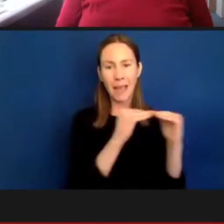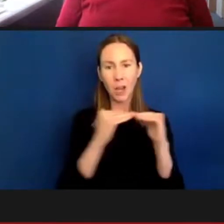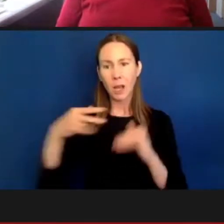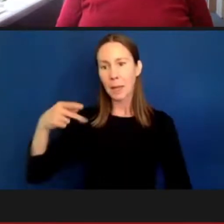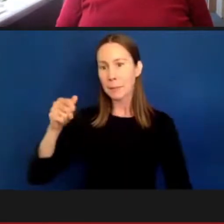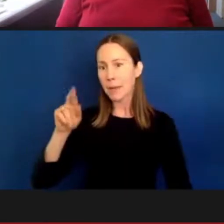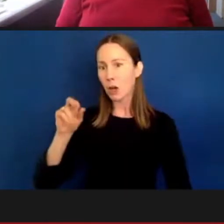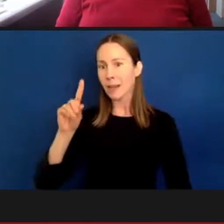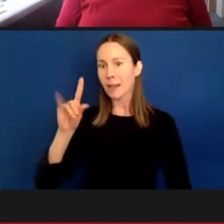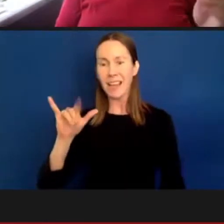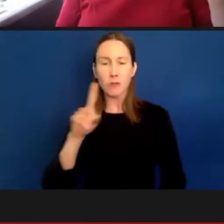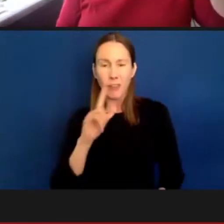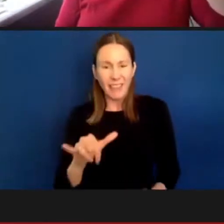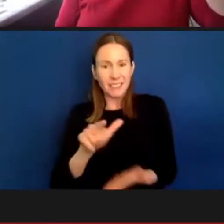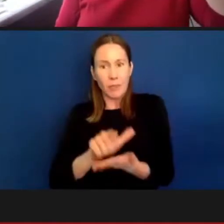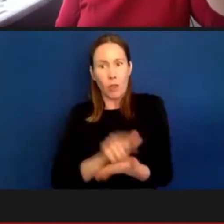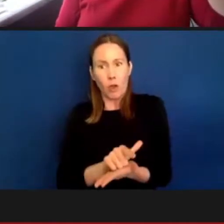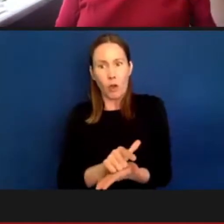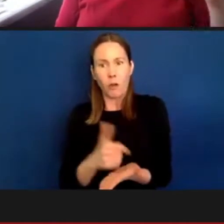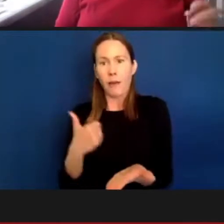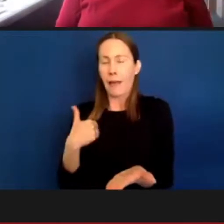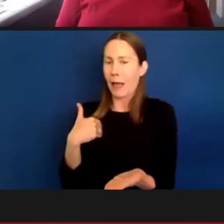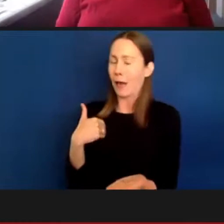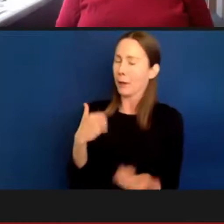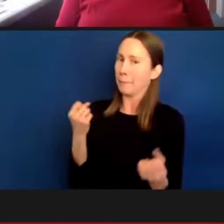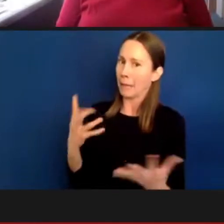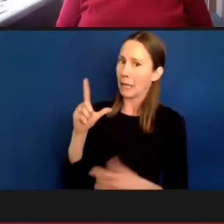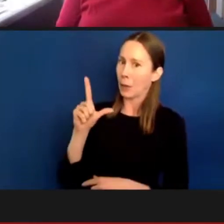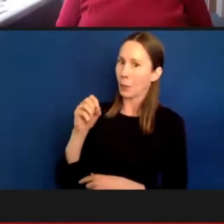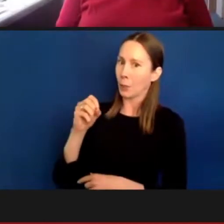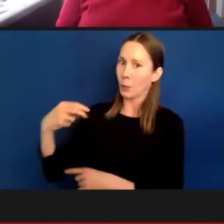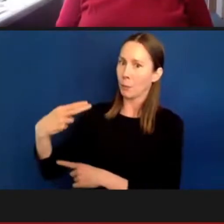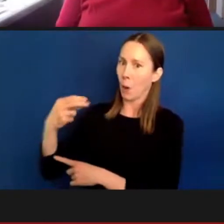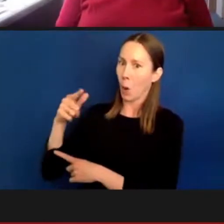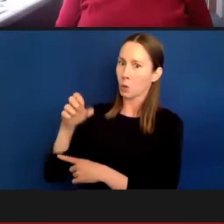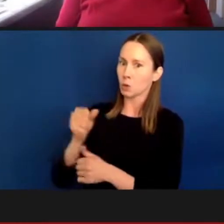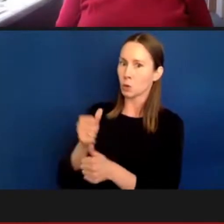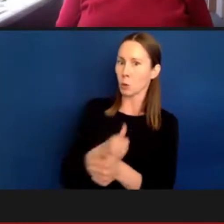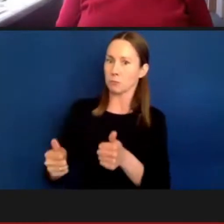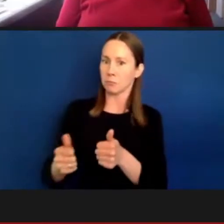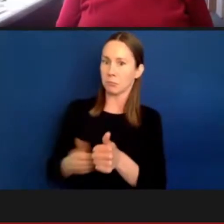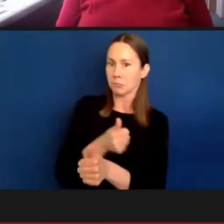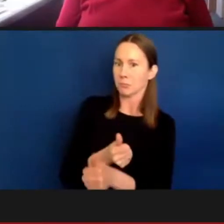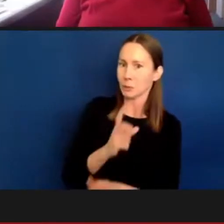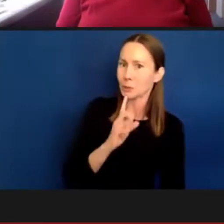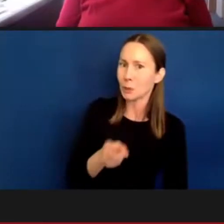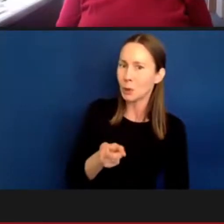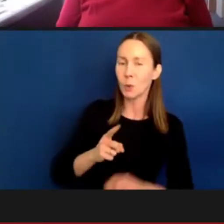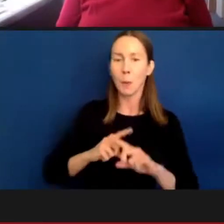There's loopholes big enough to drive a semi through, and it's not in practice the way